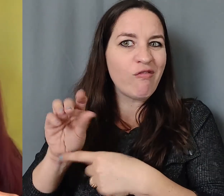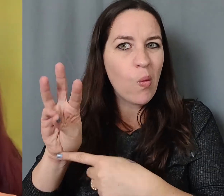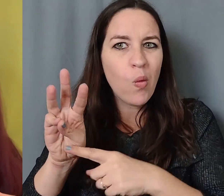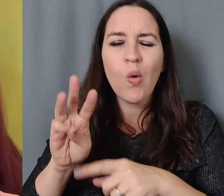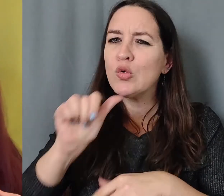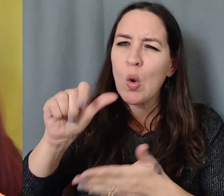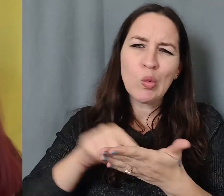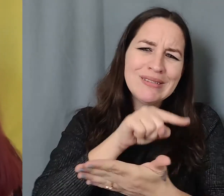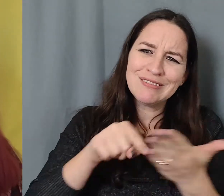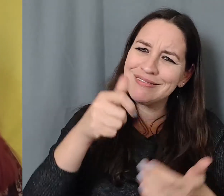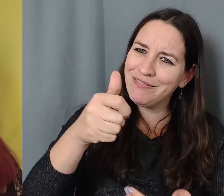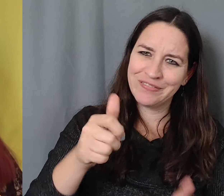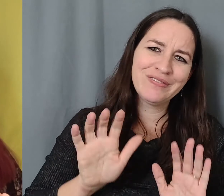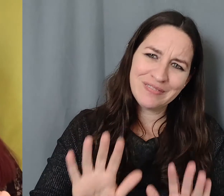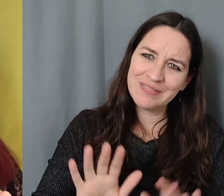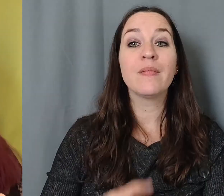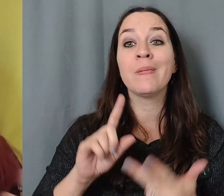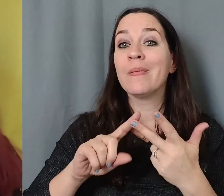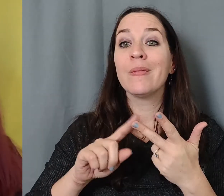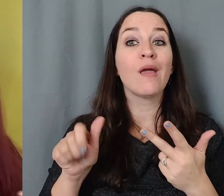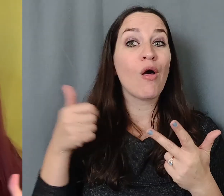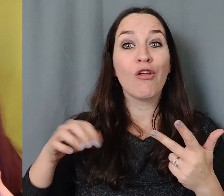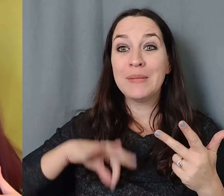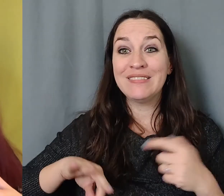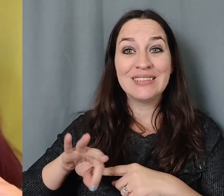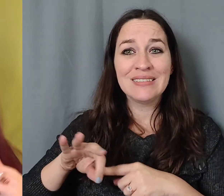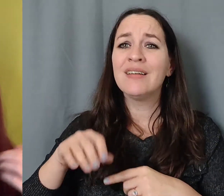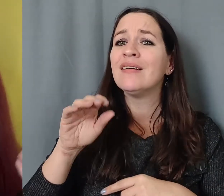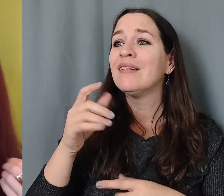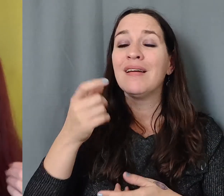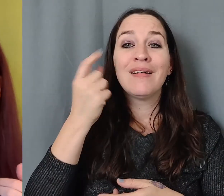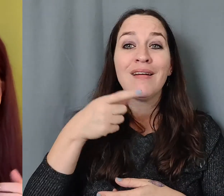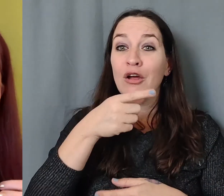yourself for not being able to do it. Another benefit to being an expert is that it never ends.